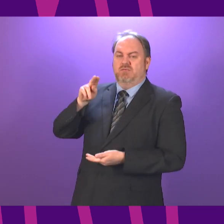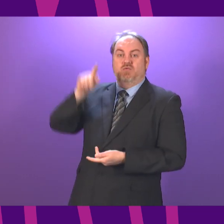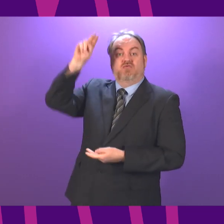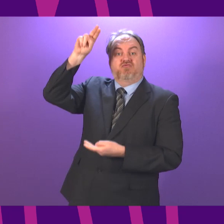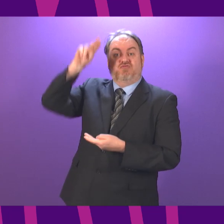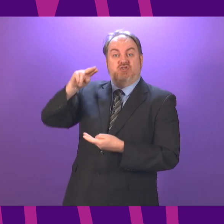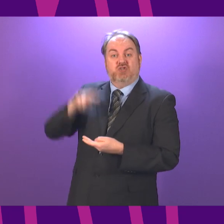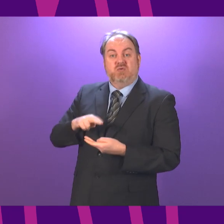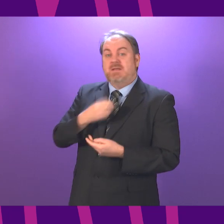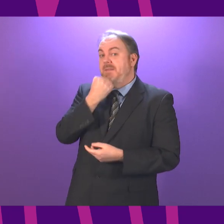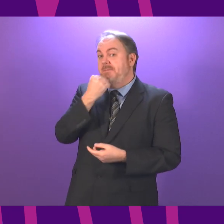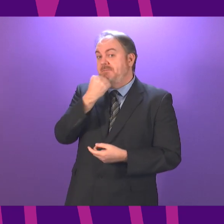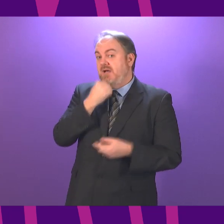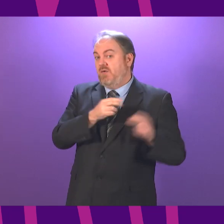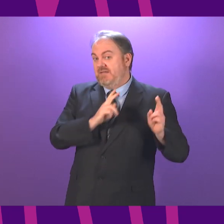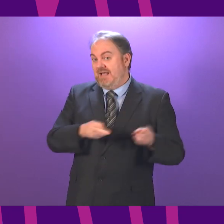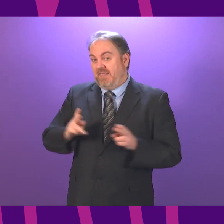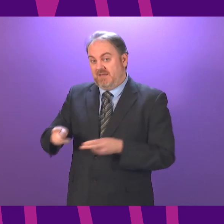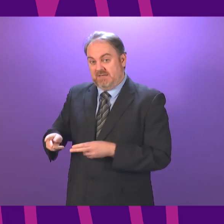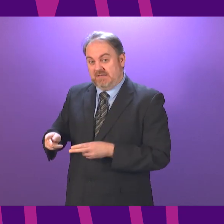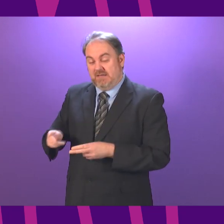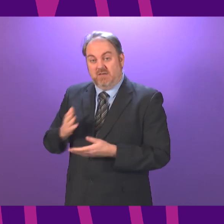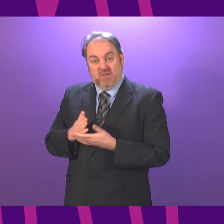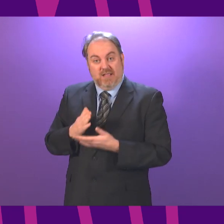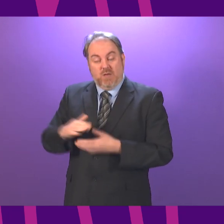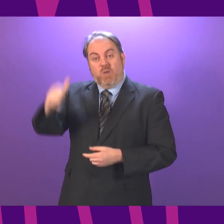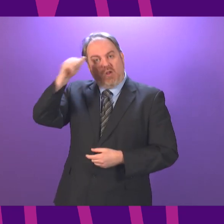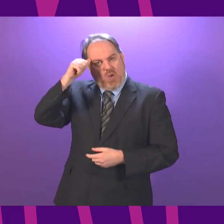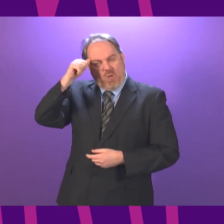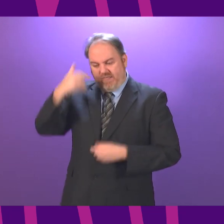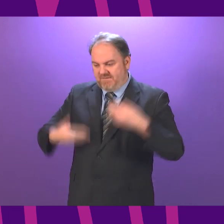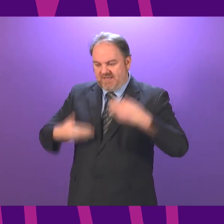the virus, which, as we heard from the figures that I reported today, is still far too high.